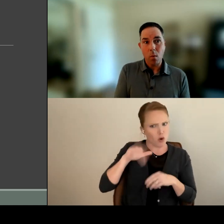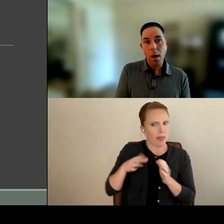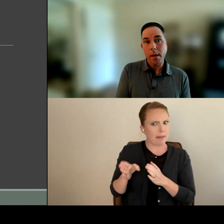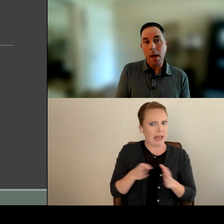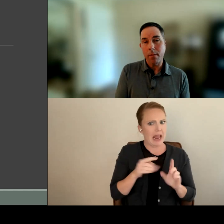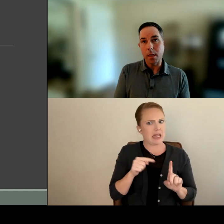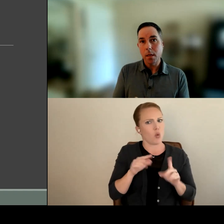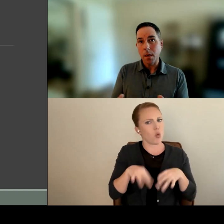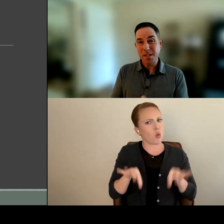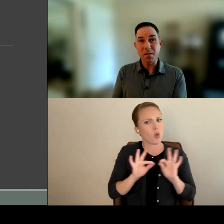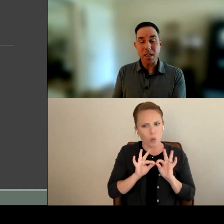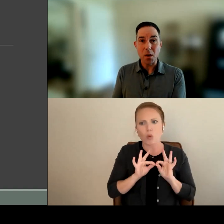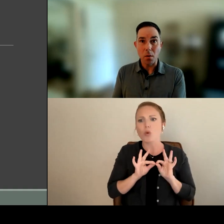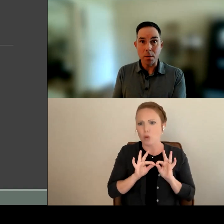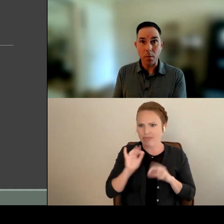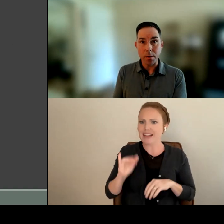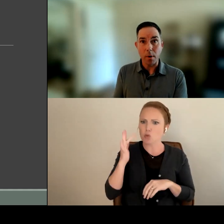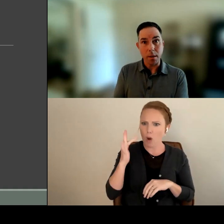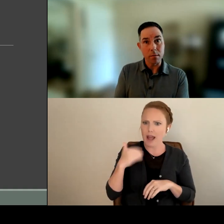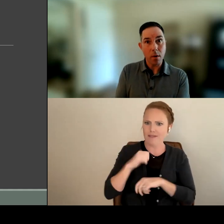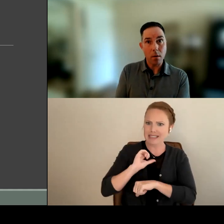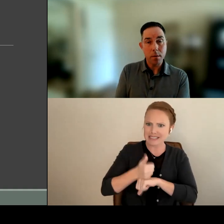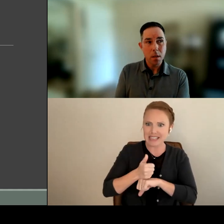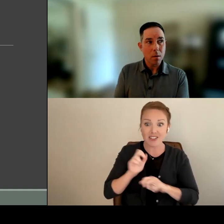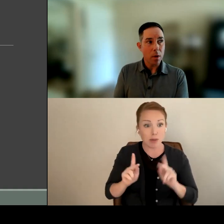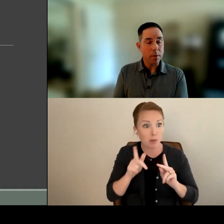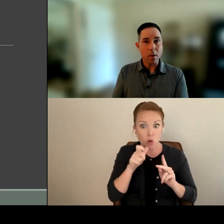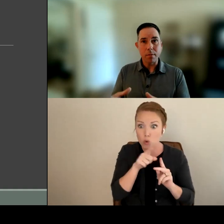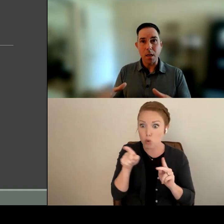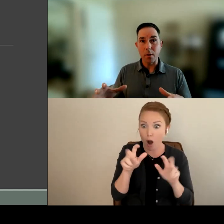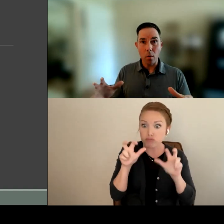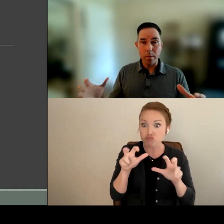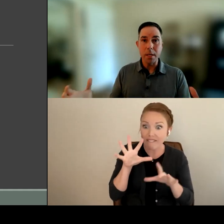That's why having a set of stakeholders who are directly involved, maybe you have an orbiting